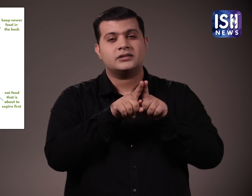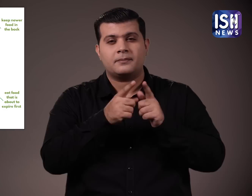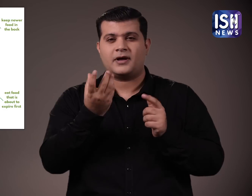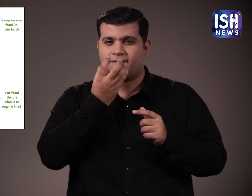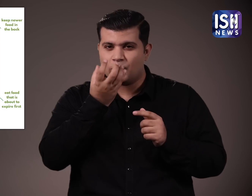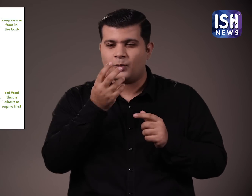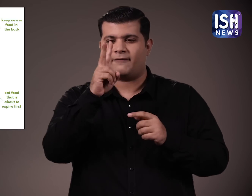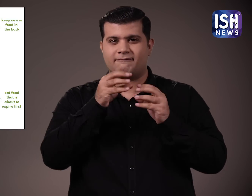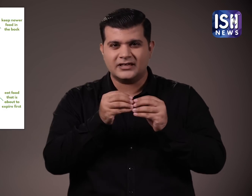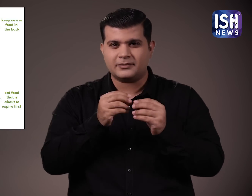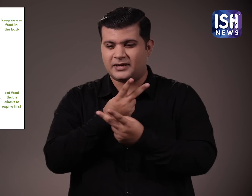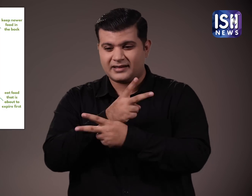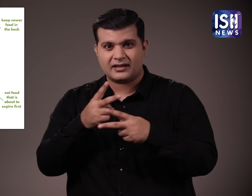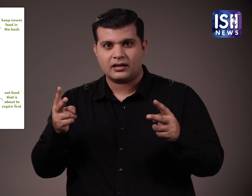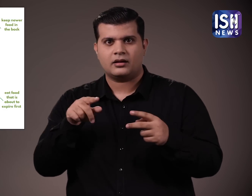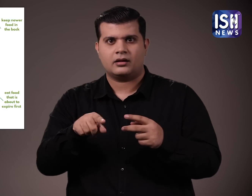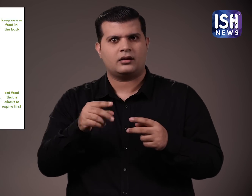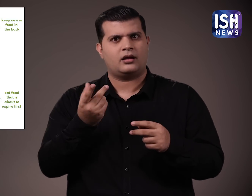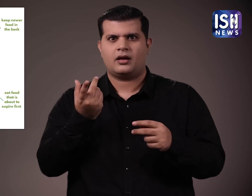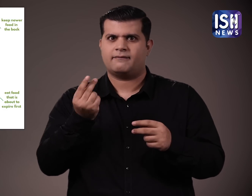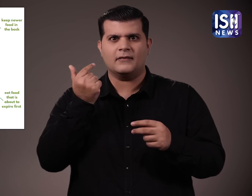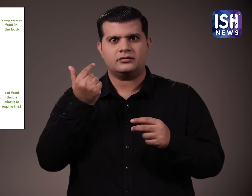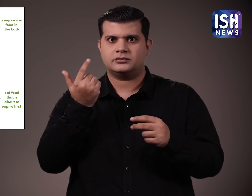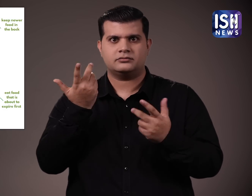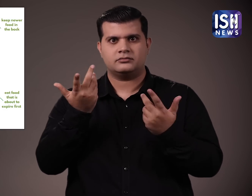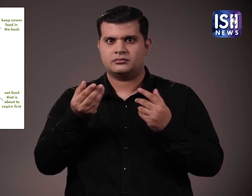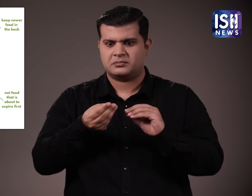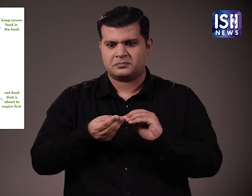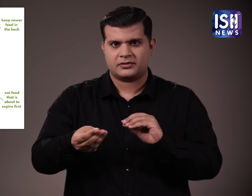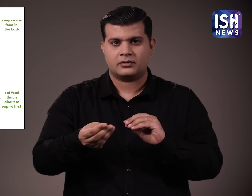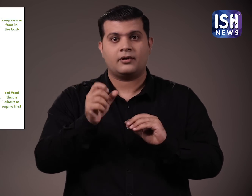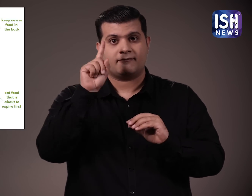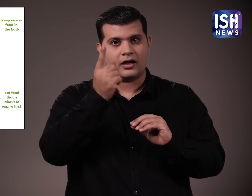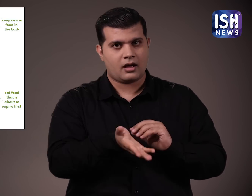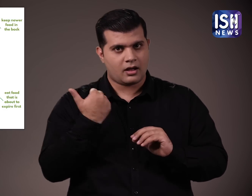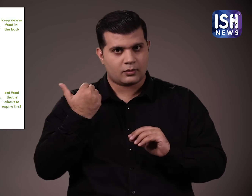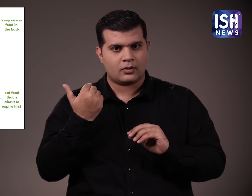Perishable goods like fruits and vegetables should always be used first.